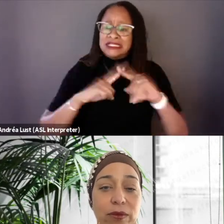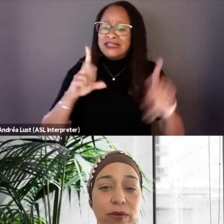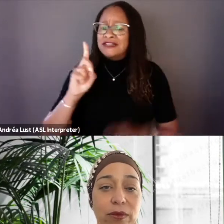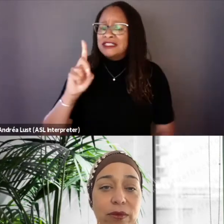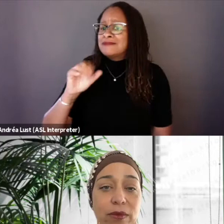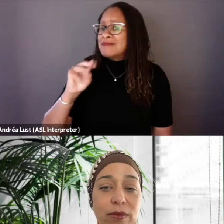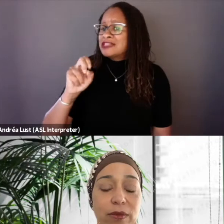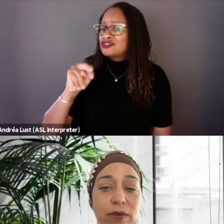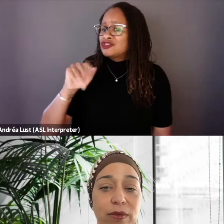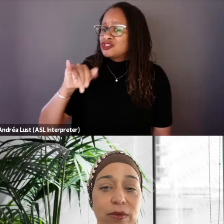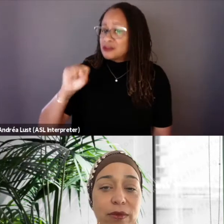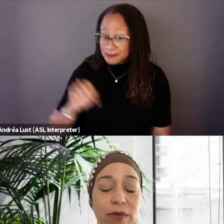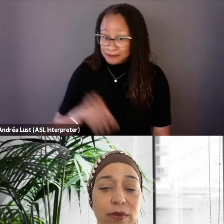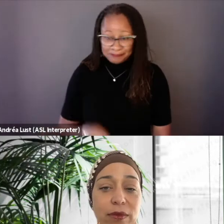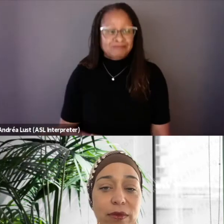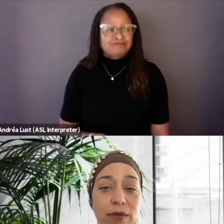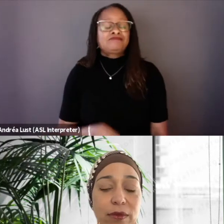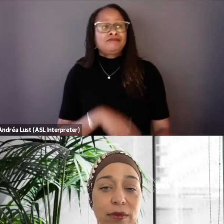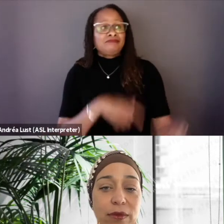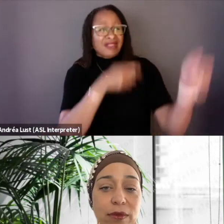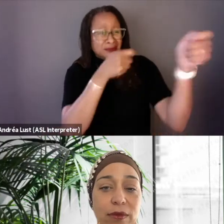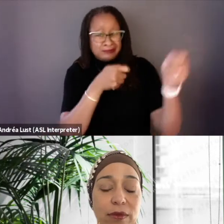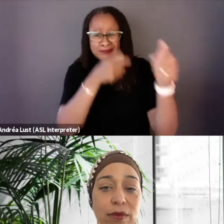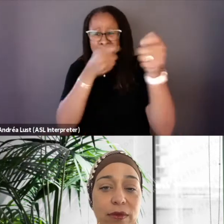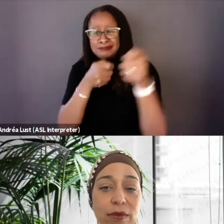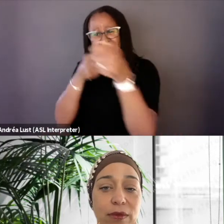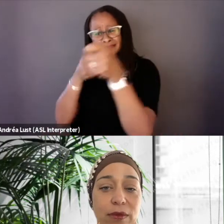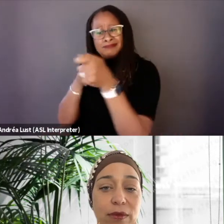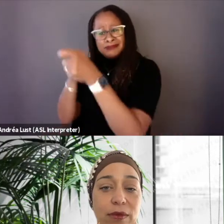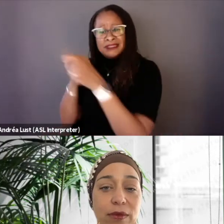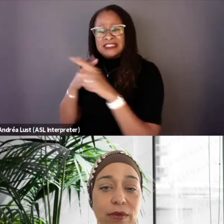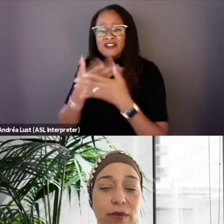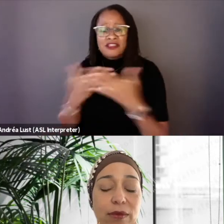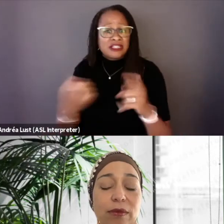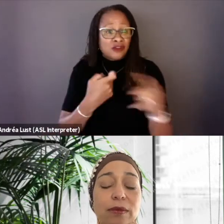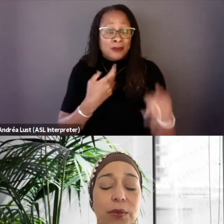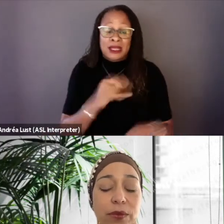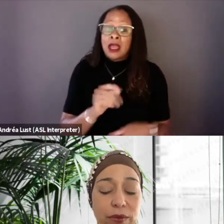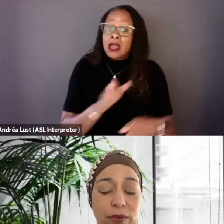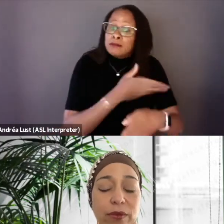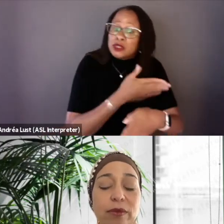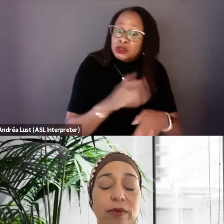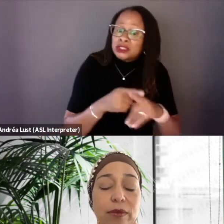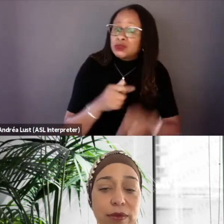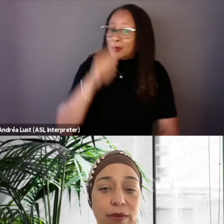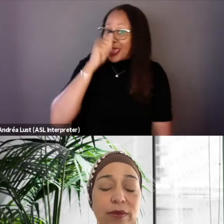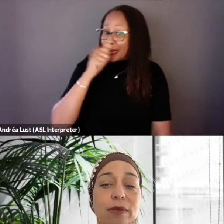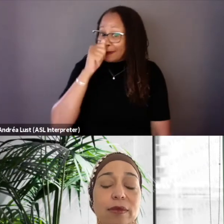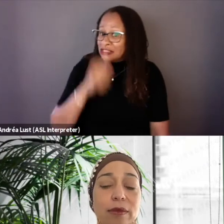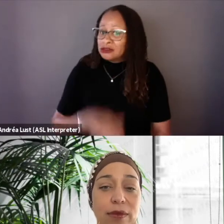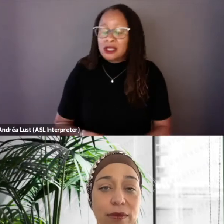and pull different things out of it? Everything from music to animation. When we thought about animation in the beginning